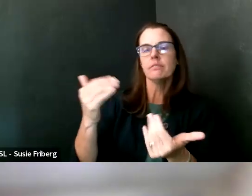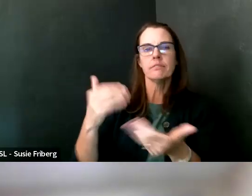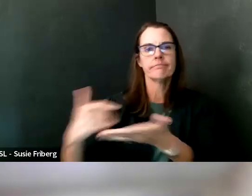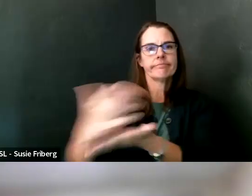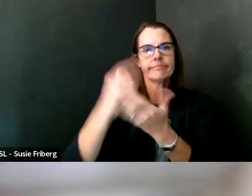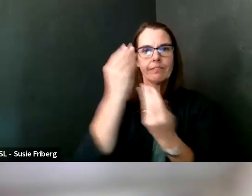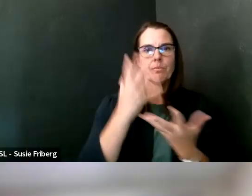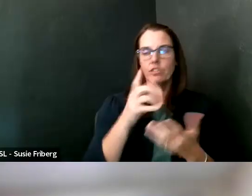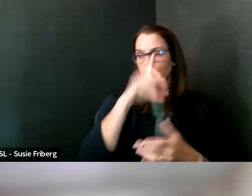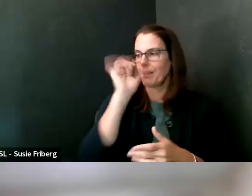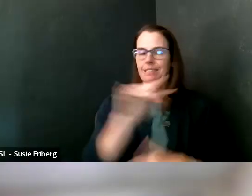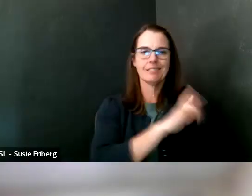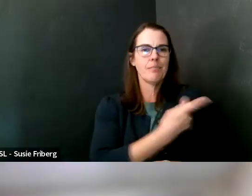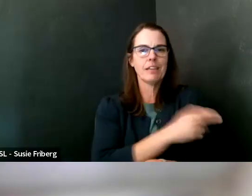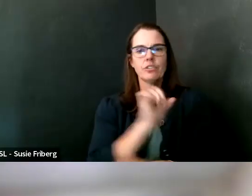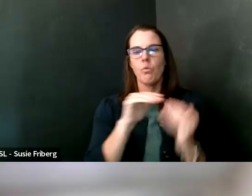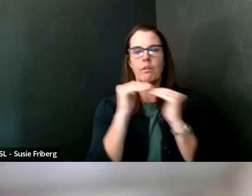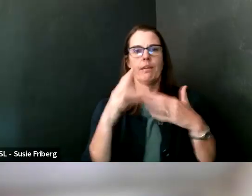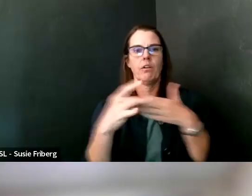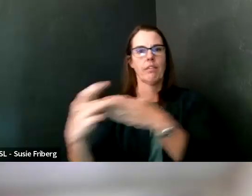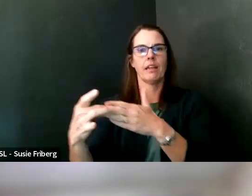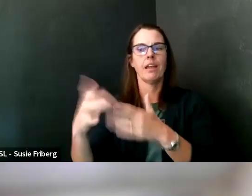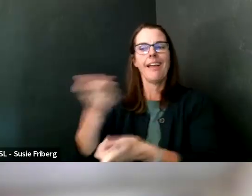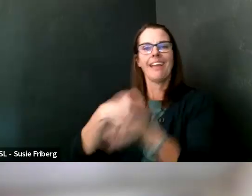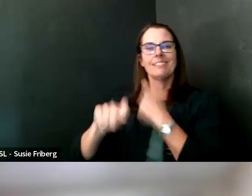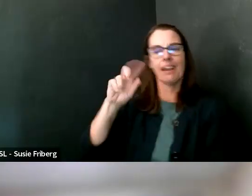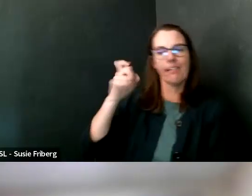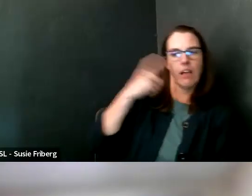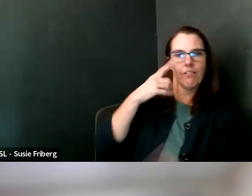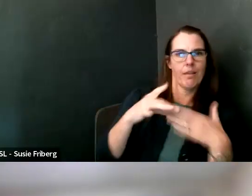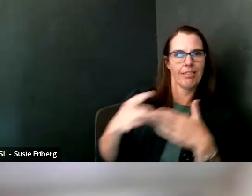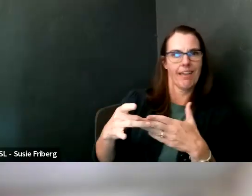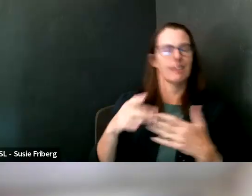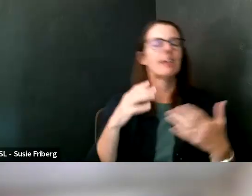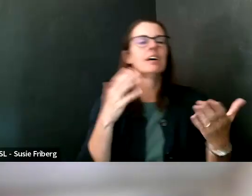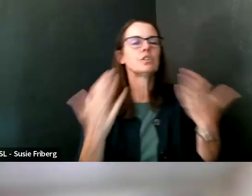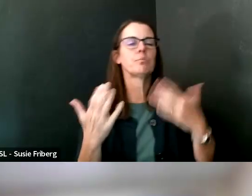led or peer led instead of government-led. So maybe just an ease of feel like, oh,